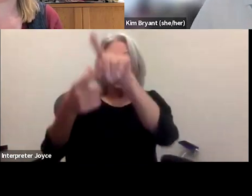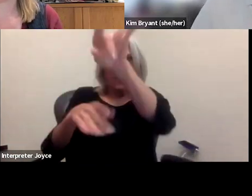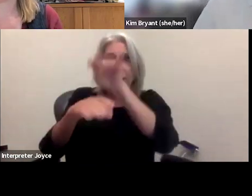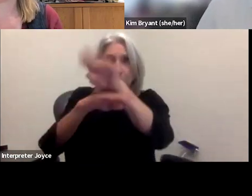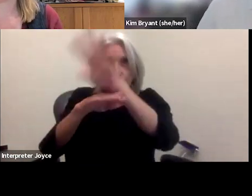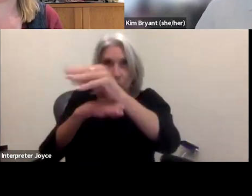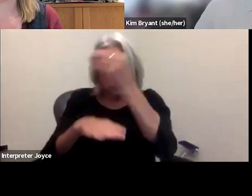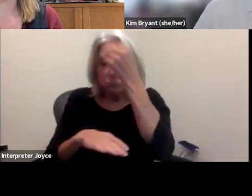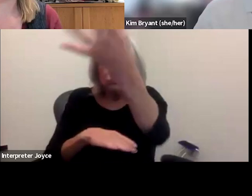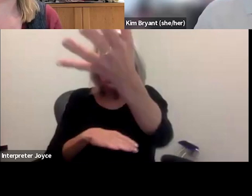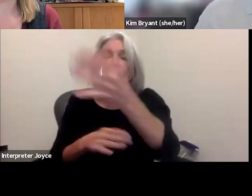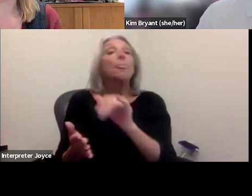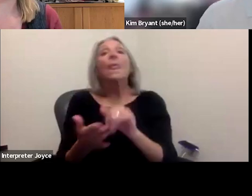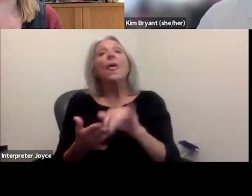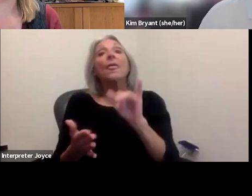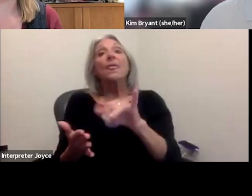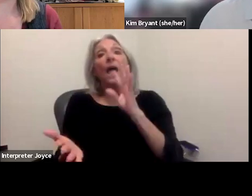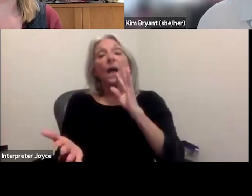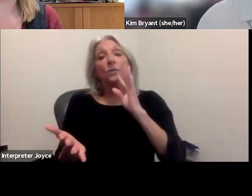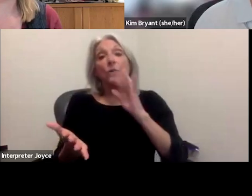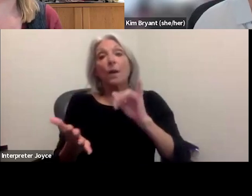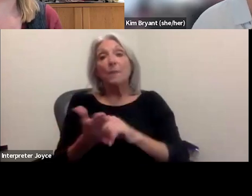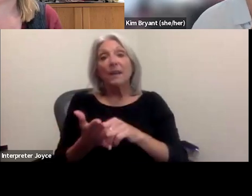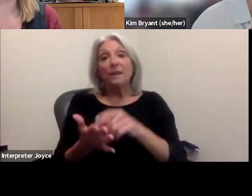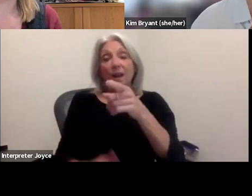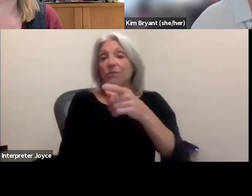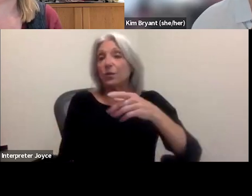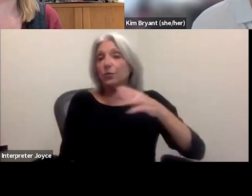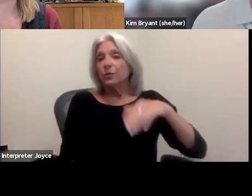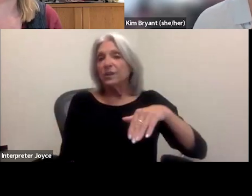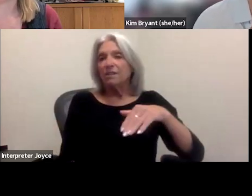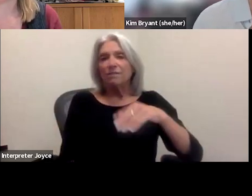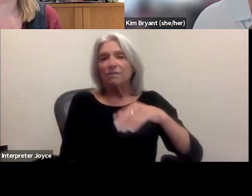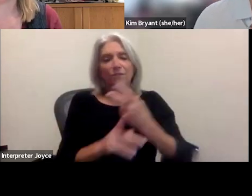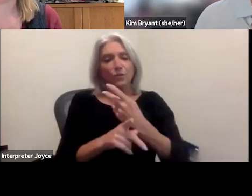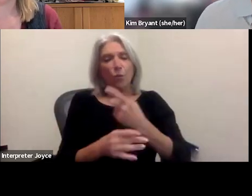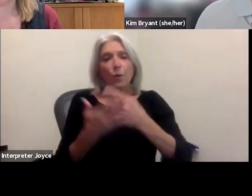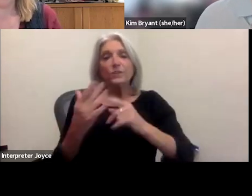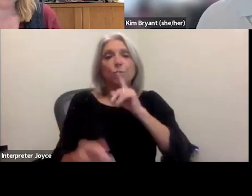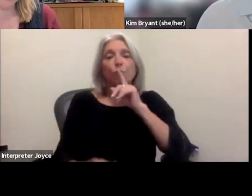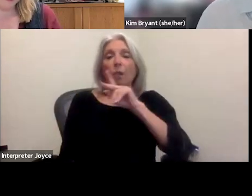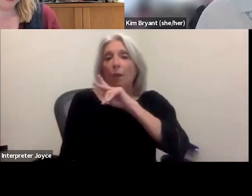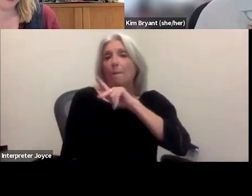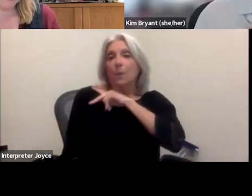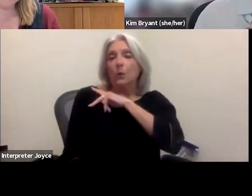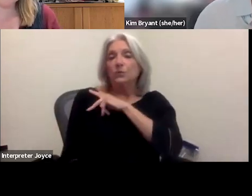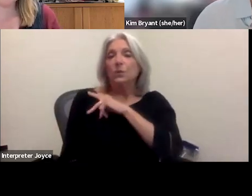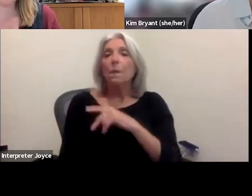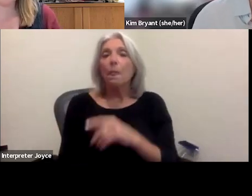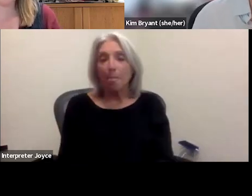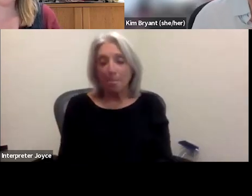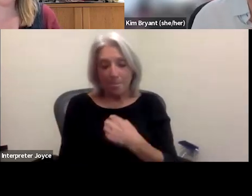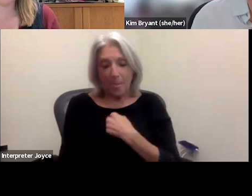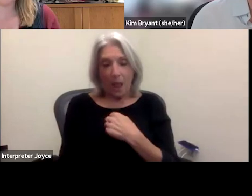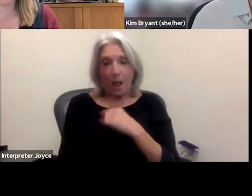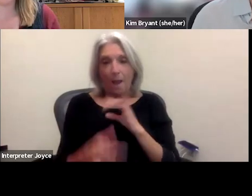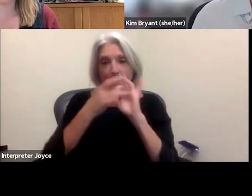Accommodations are highly personal, if you haven't figured that out from what we've shared so far. I belong to an adaptive rowing club.